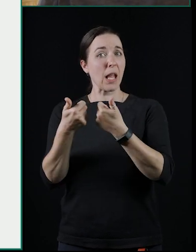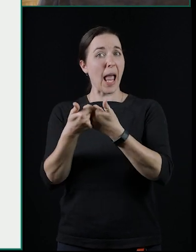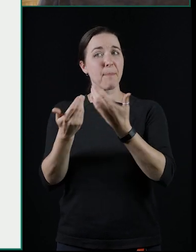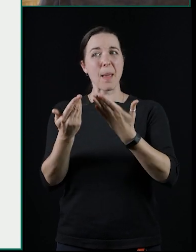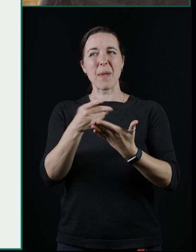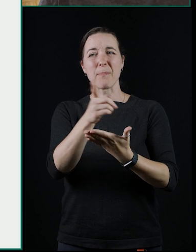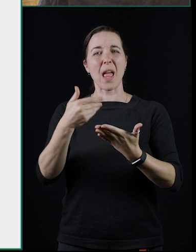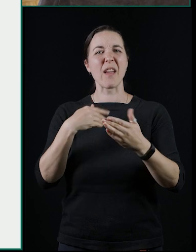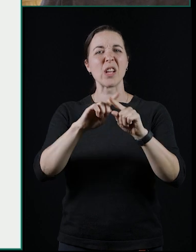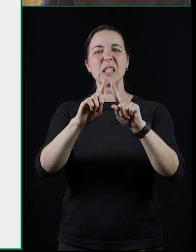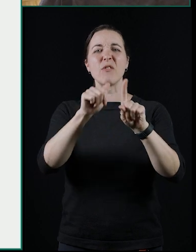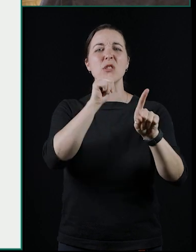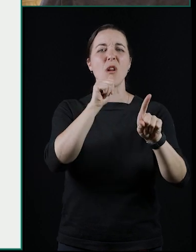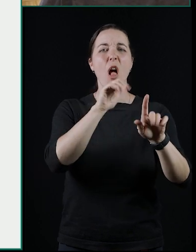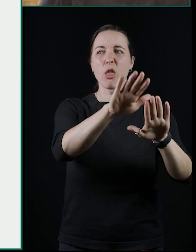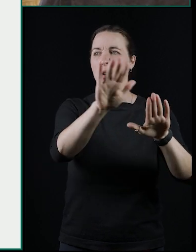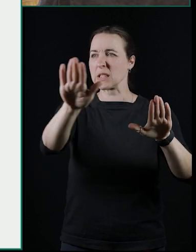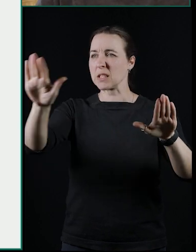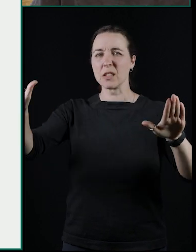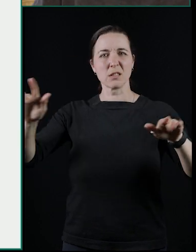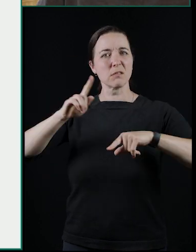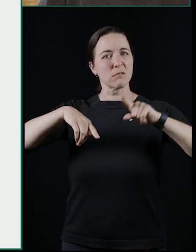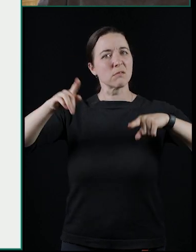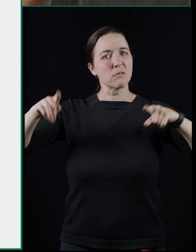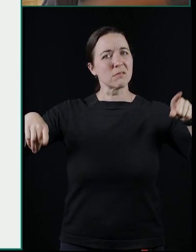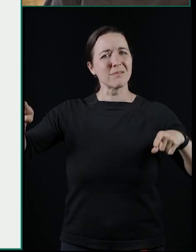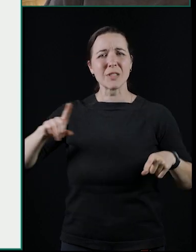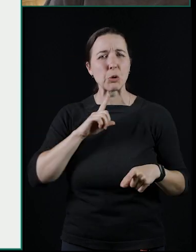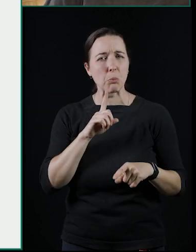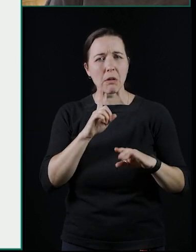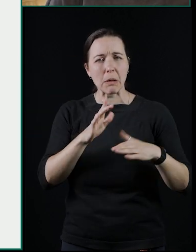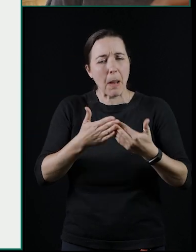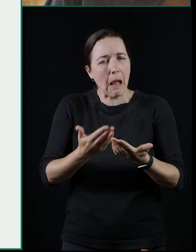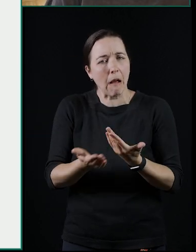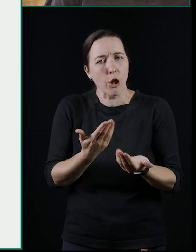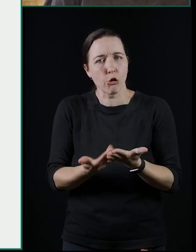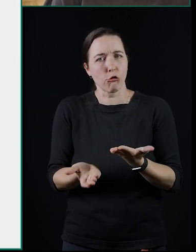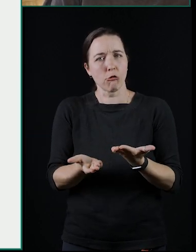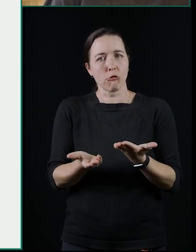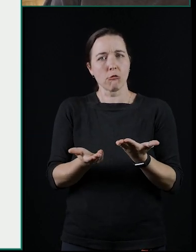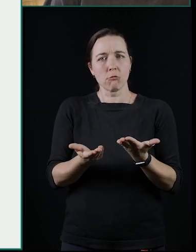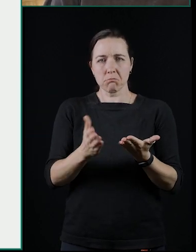that probably have different tolerances. And we can all have different tolerances, it doesn't really matter.